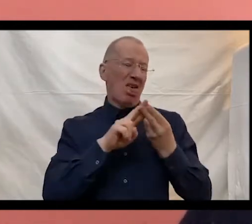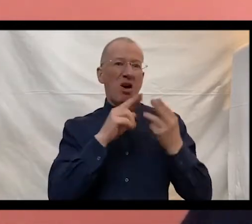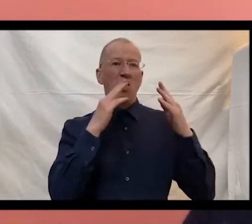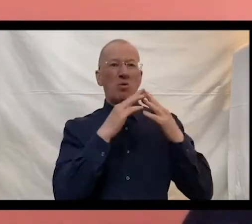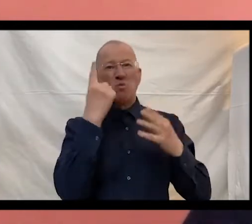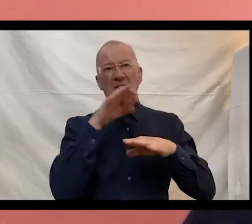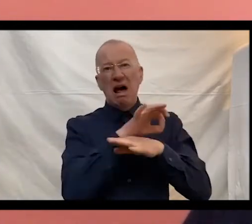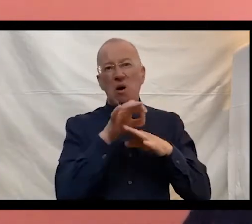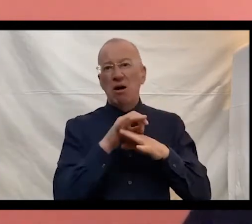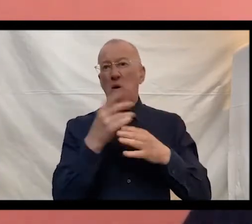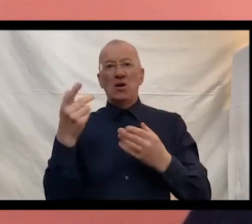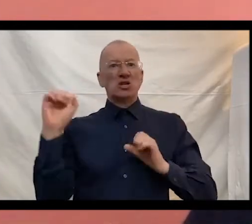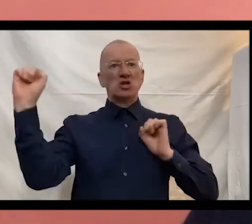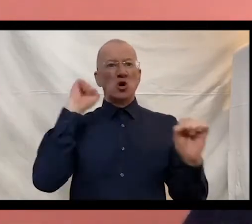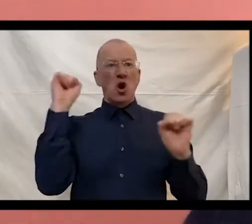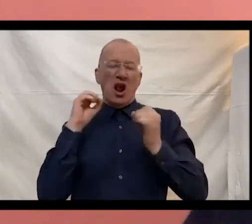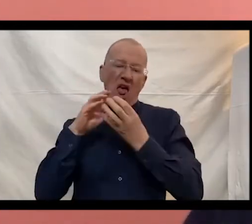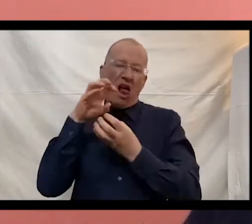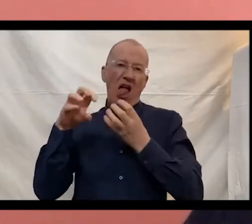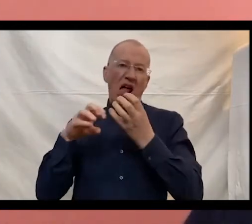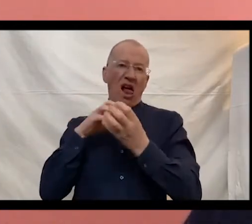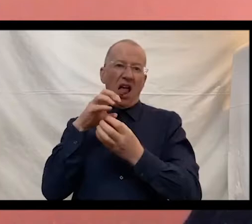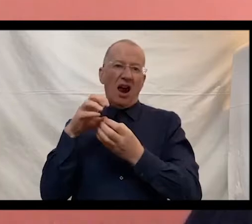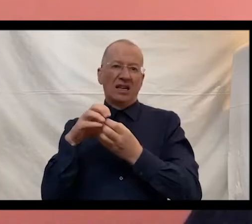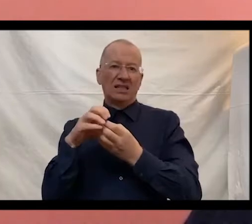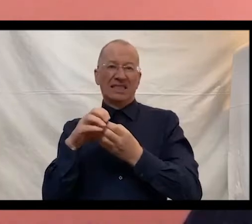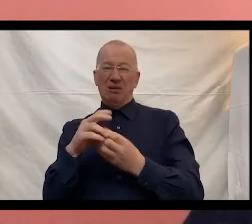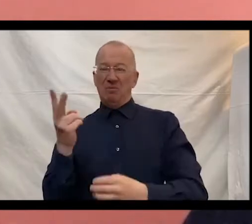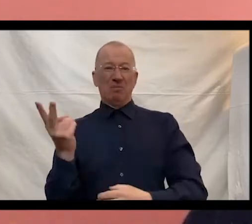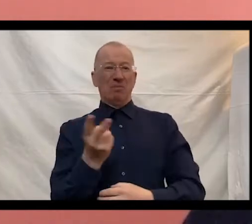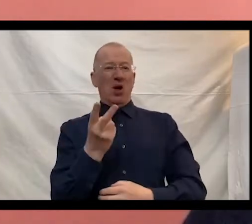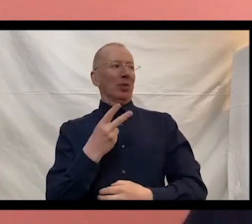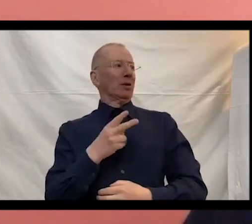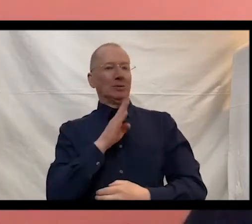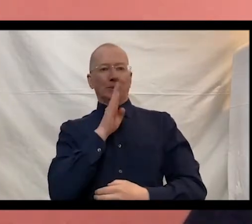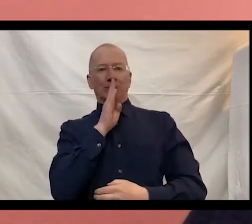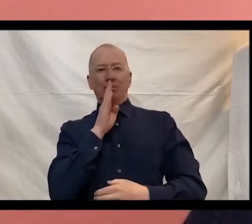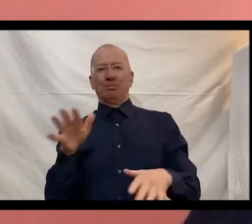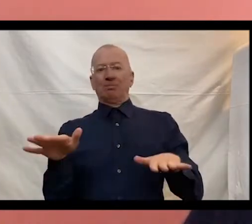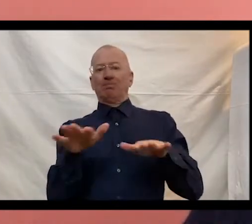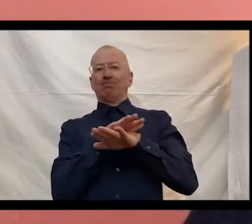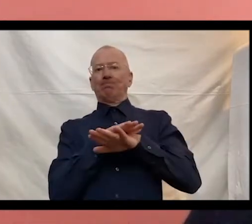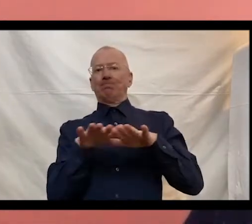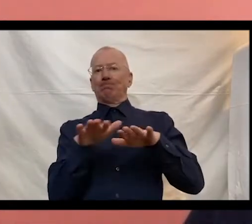the others kissed in backstreet saunas, were all screened from sight.